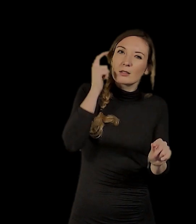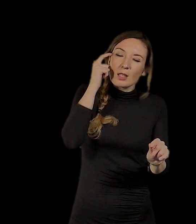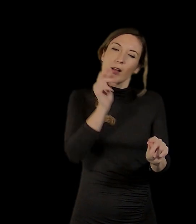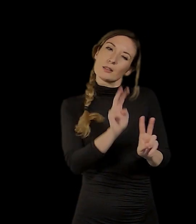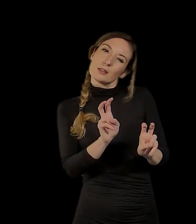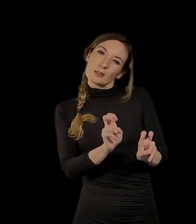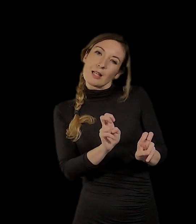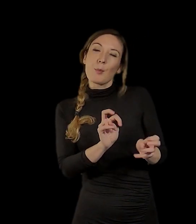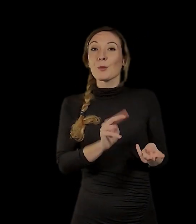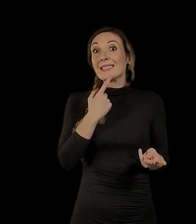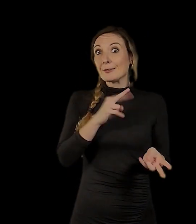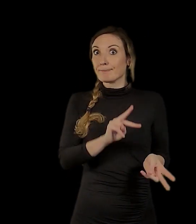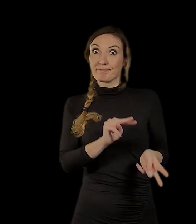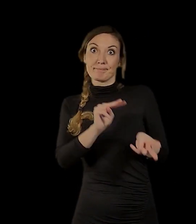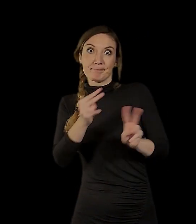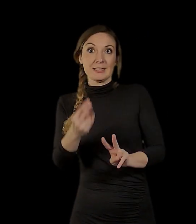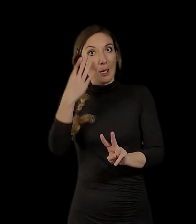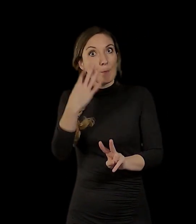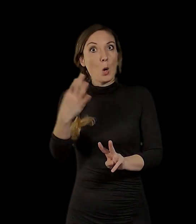that captured this area.